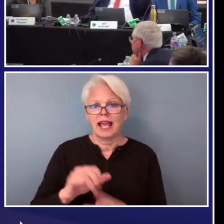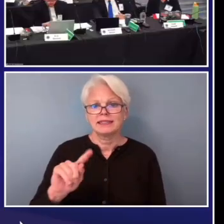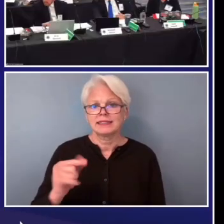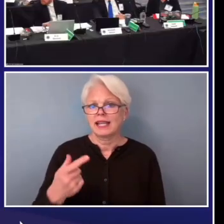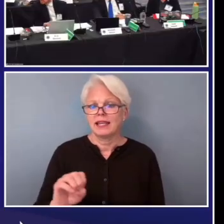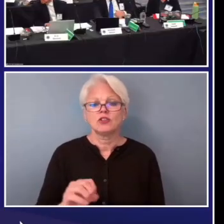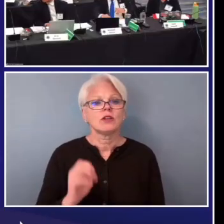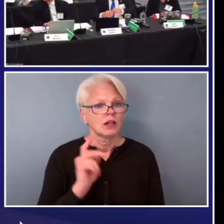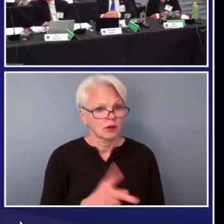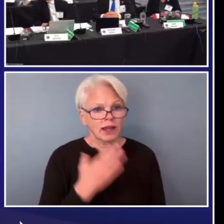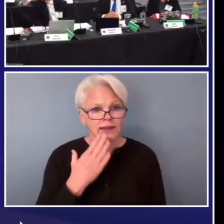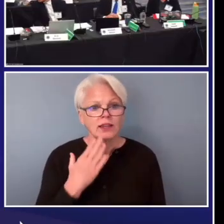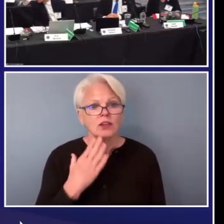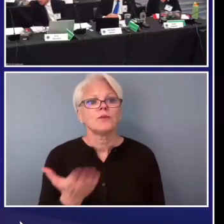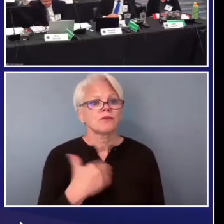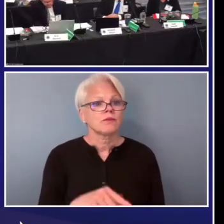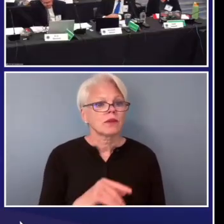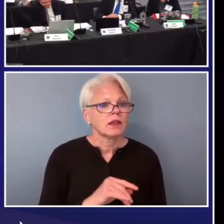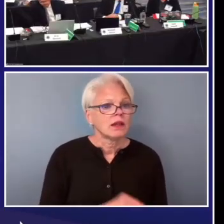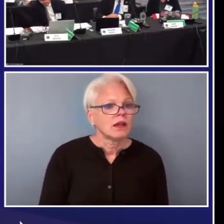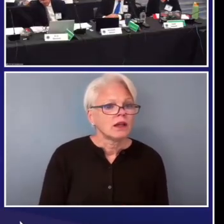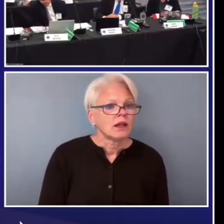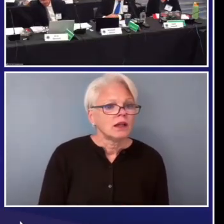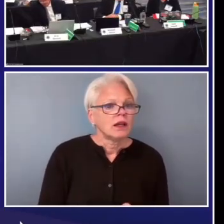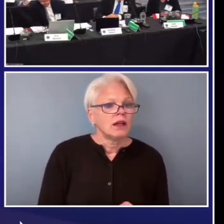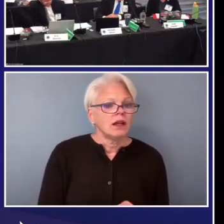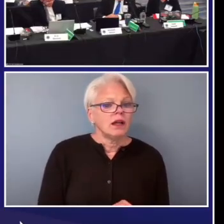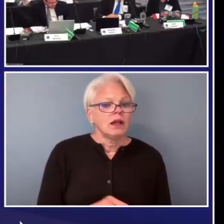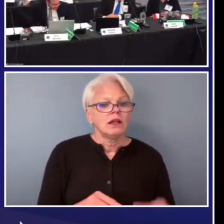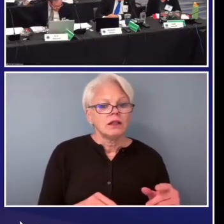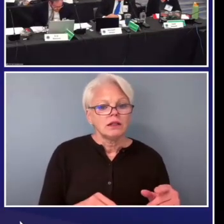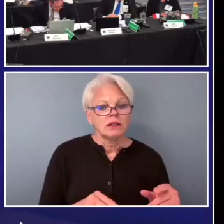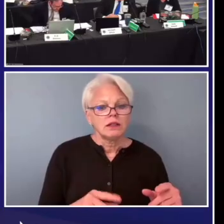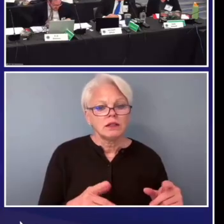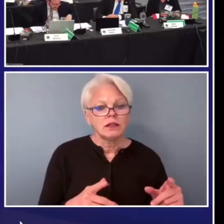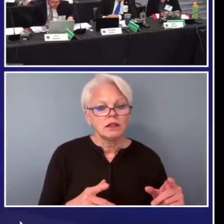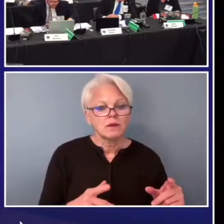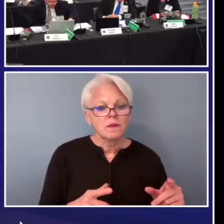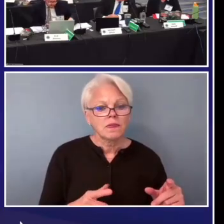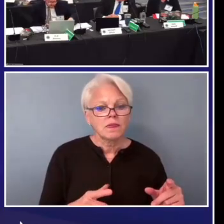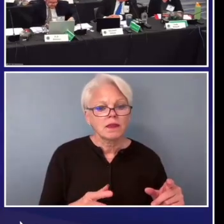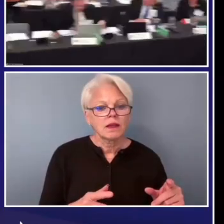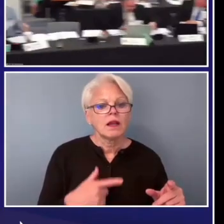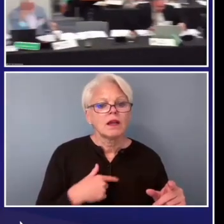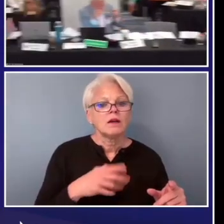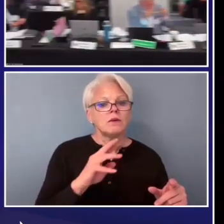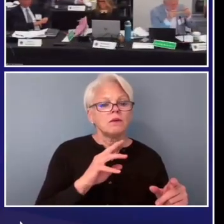Um, yeah, I just want to quickly reiterate because maybe it maybe was missed. I was recommending, and the department said it would take it back,